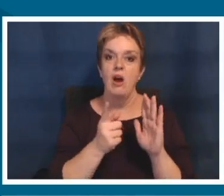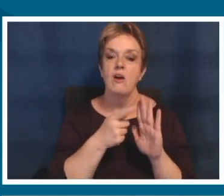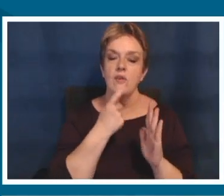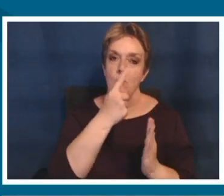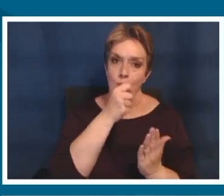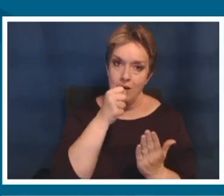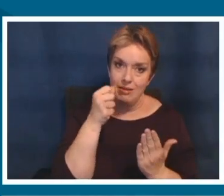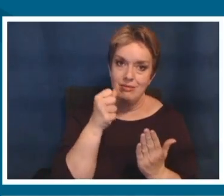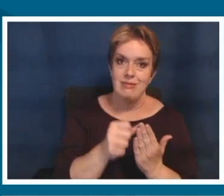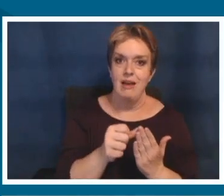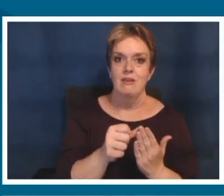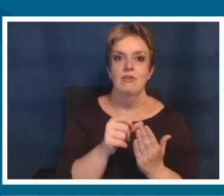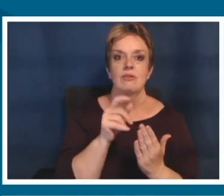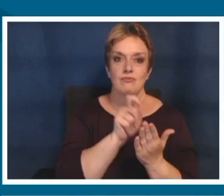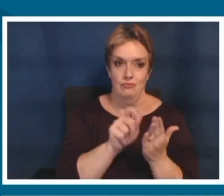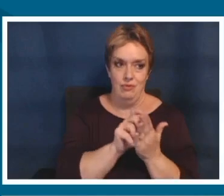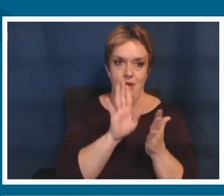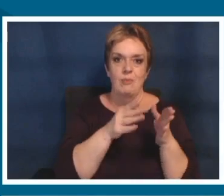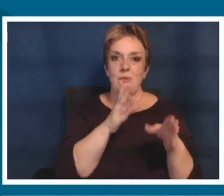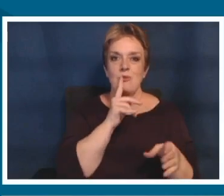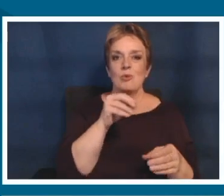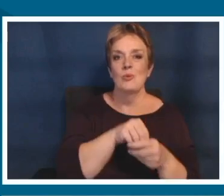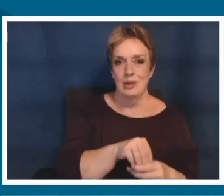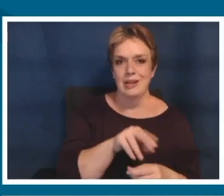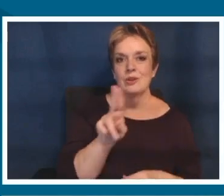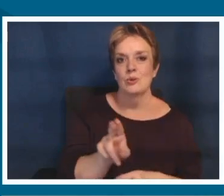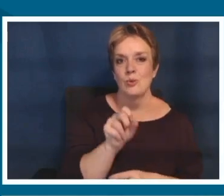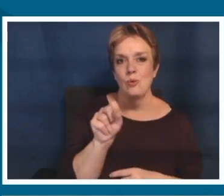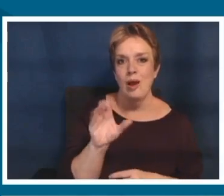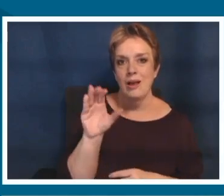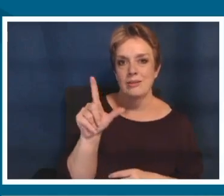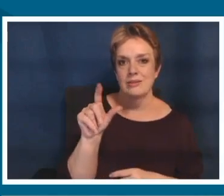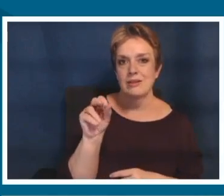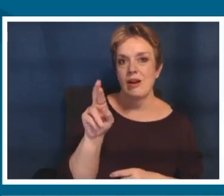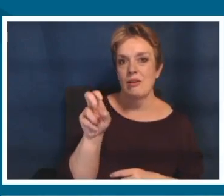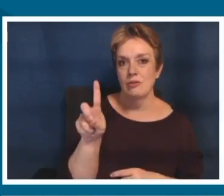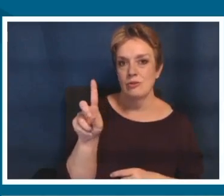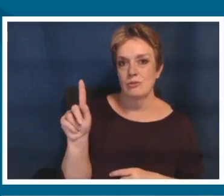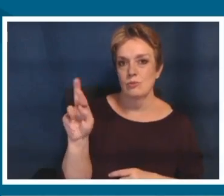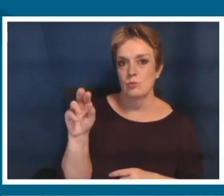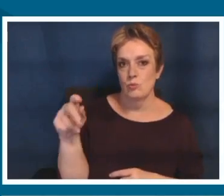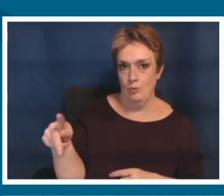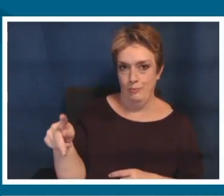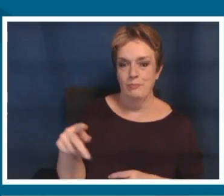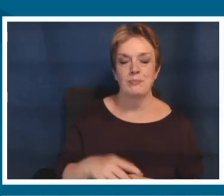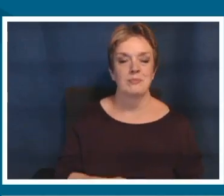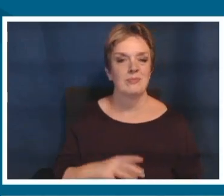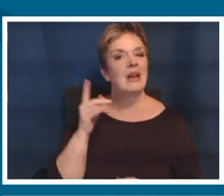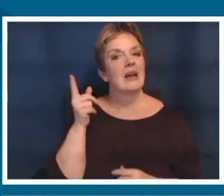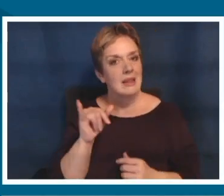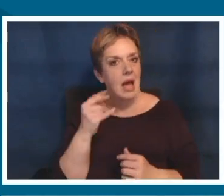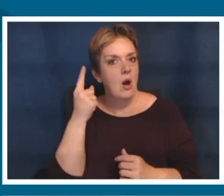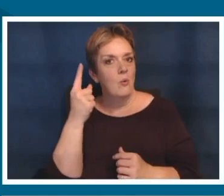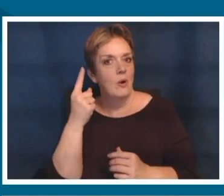had that focal point chose or one of the topics that students were